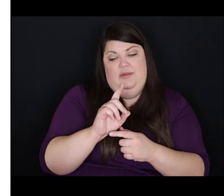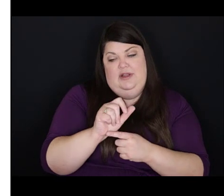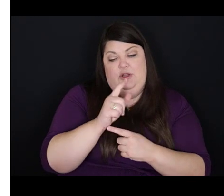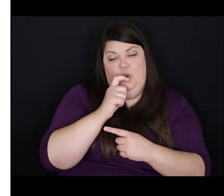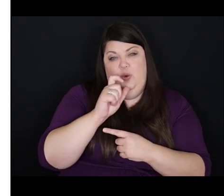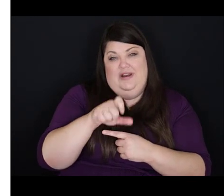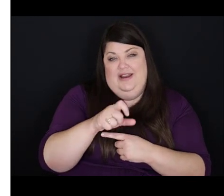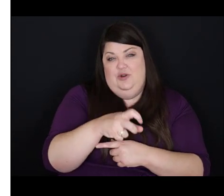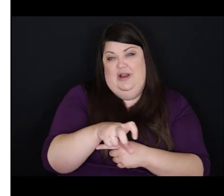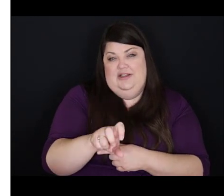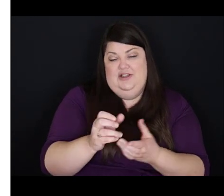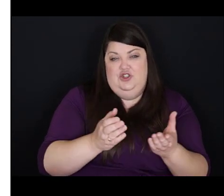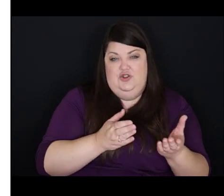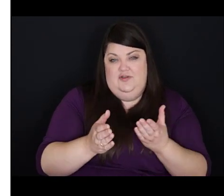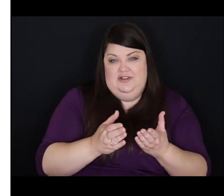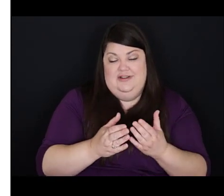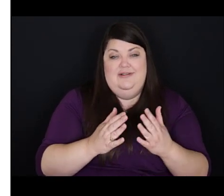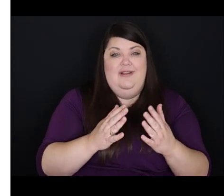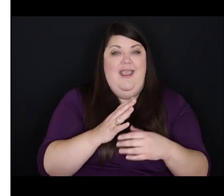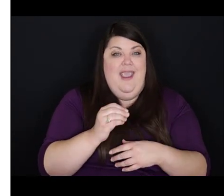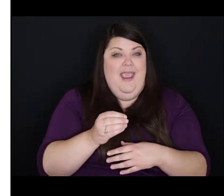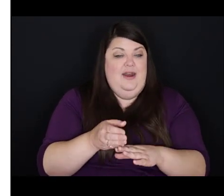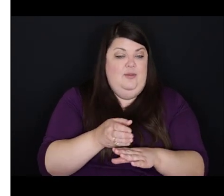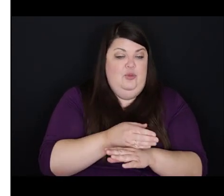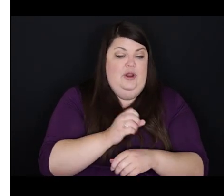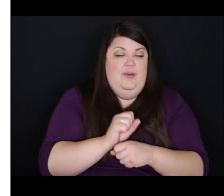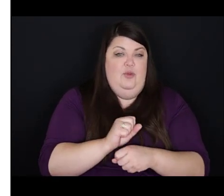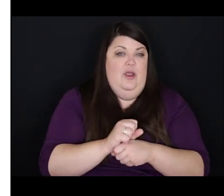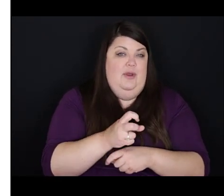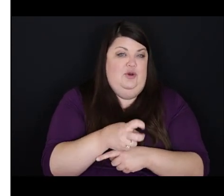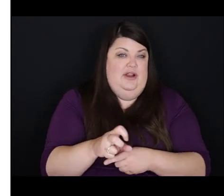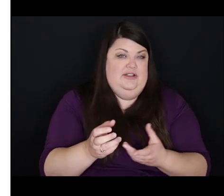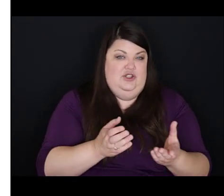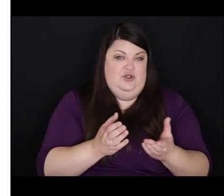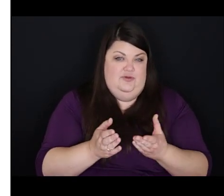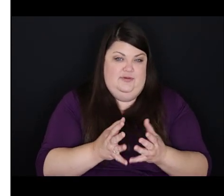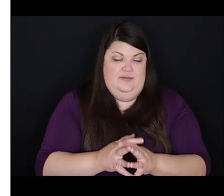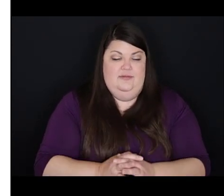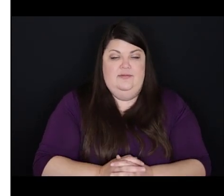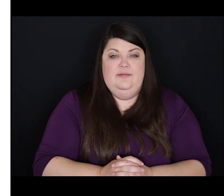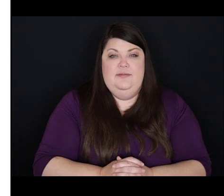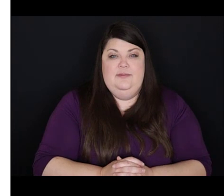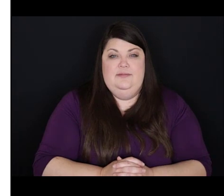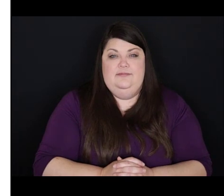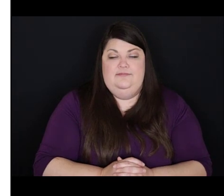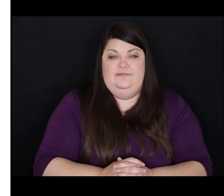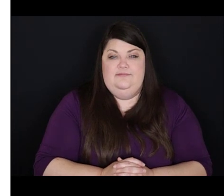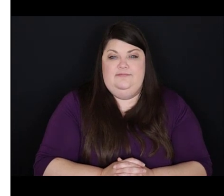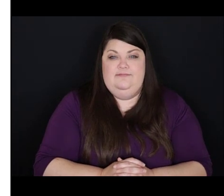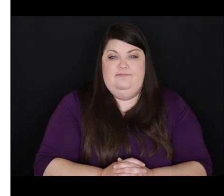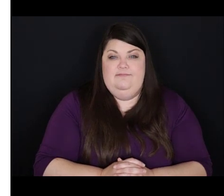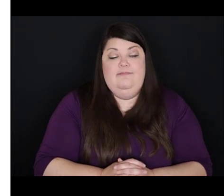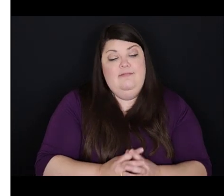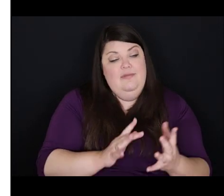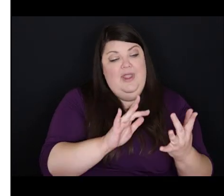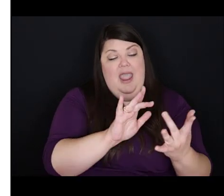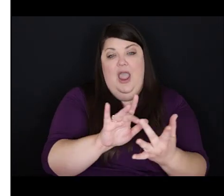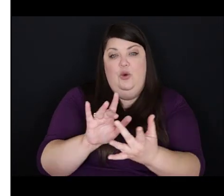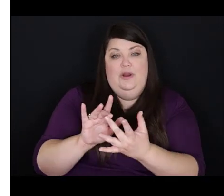services and pre-employment transition services. Outreach to these students should occur as early